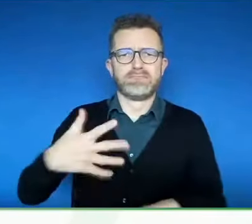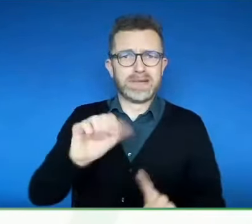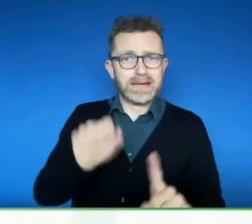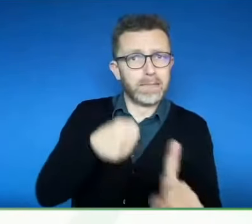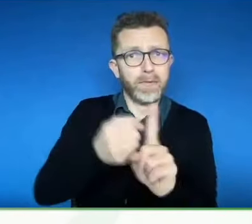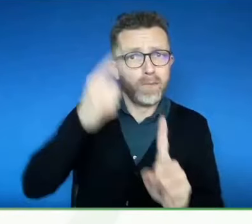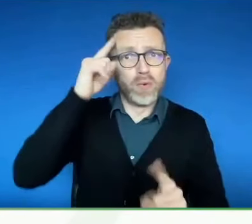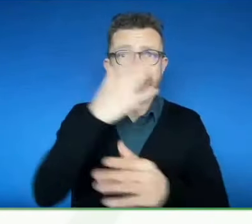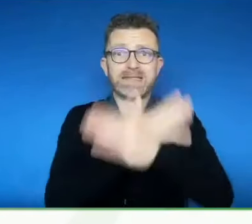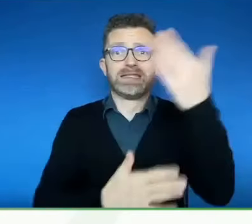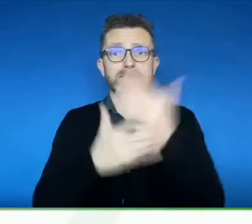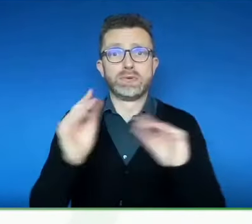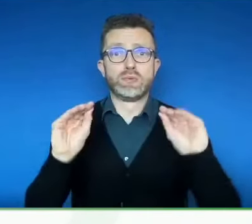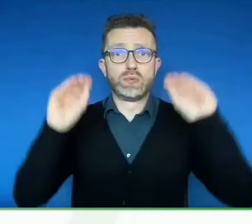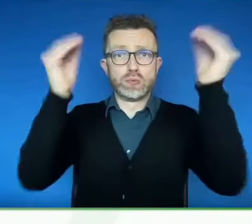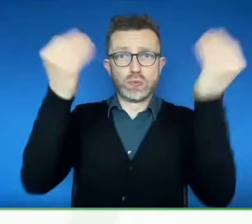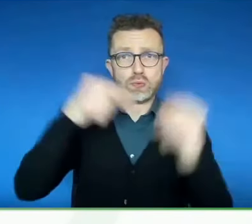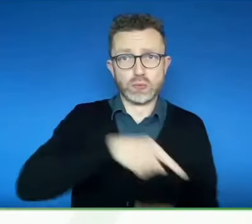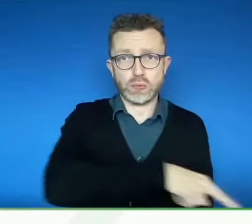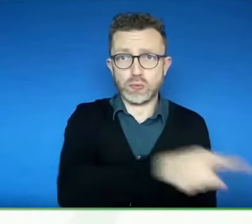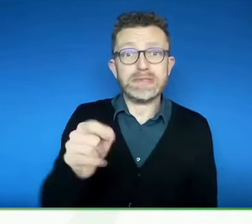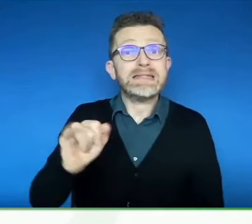That is from one of five young leaders. This is my website on the board.